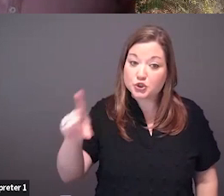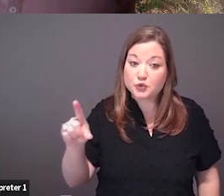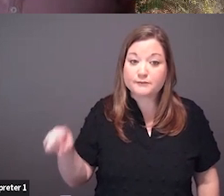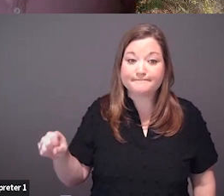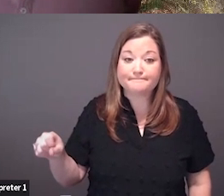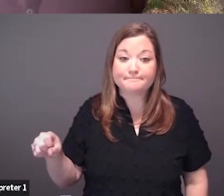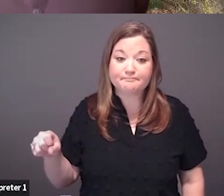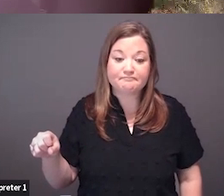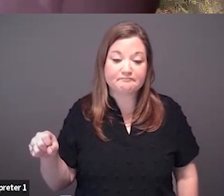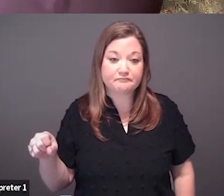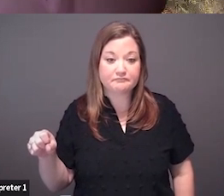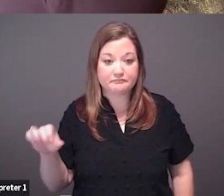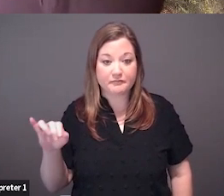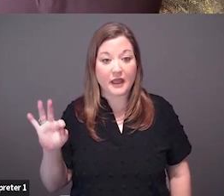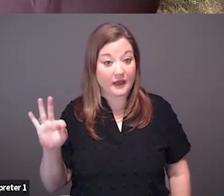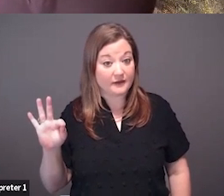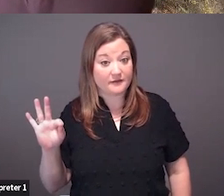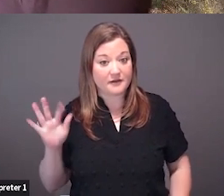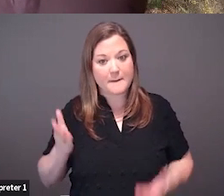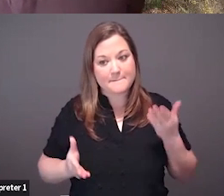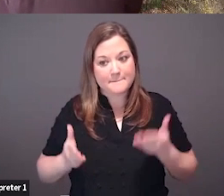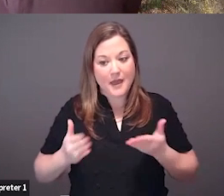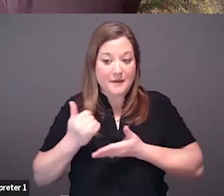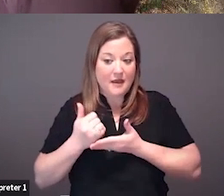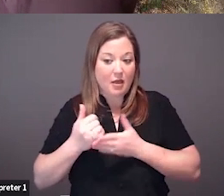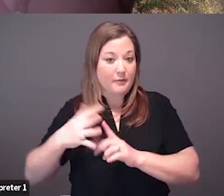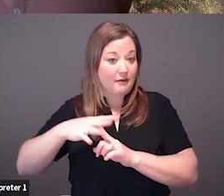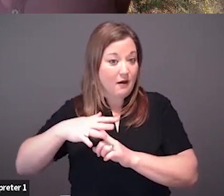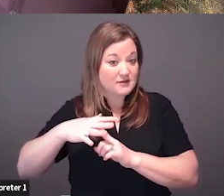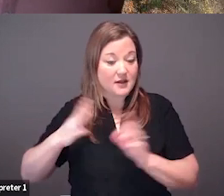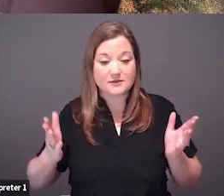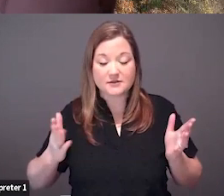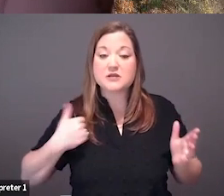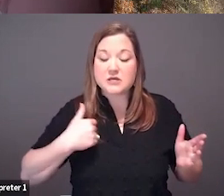If it might help with context here, we were pretty convinced going